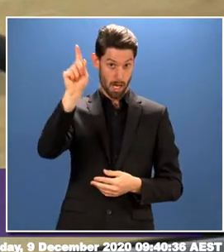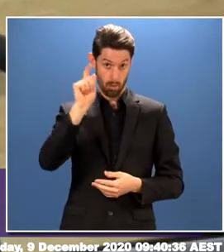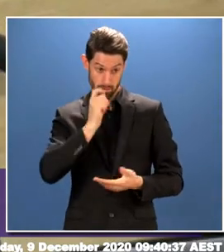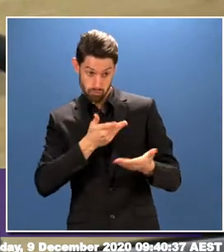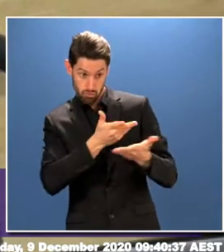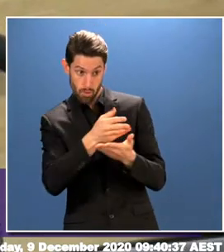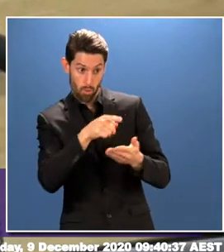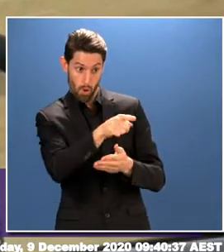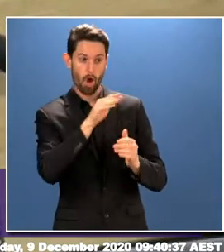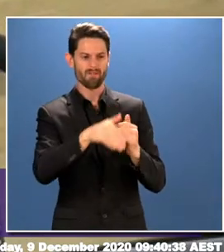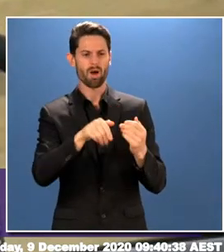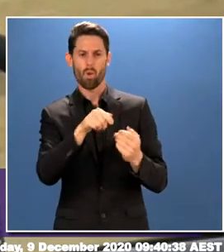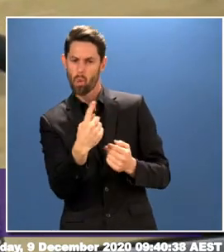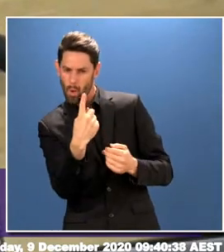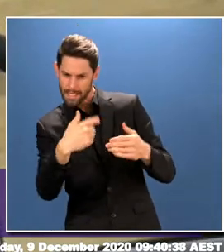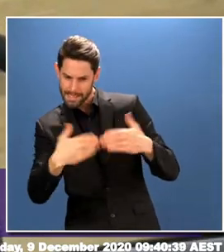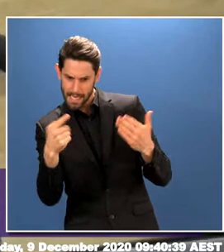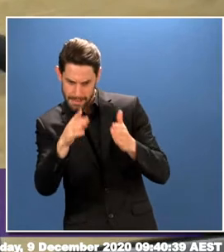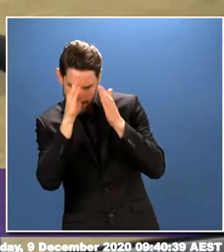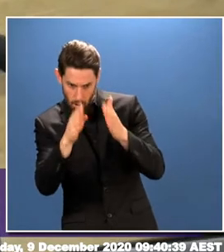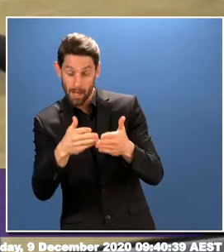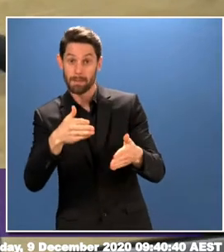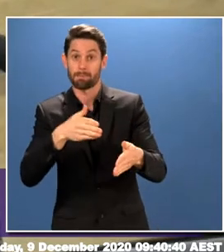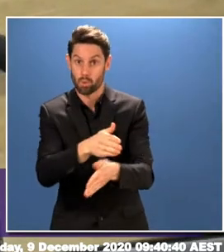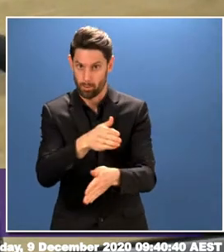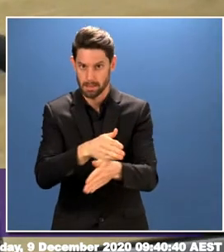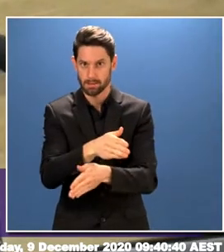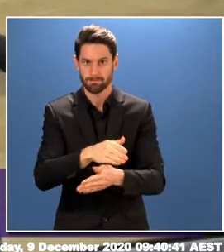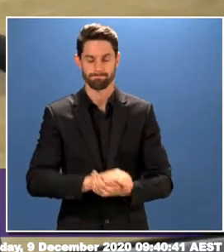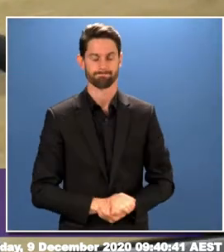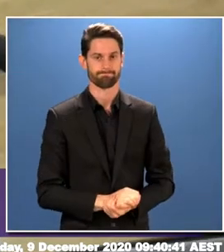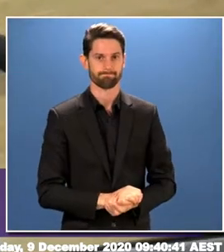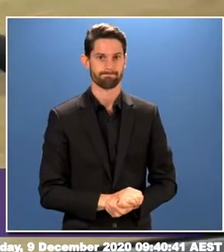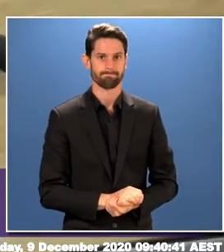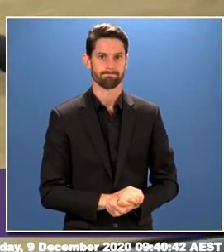Yes. Jess, I would like to explore some of the use of data and